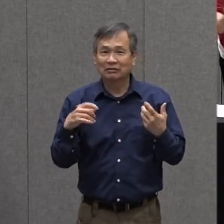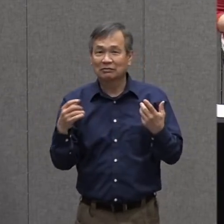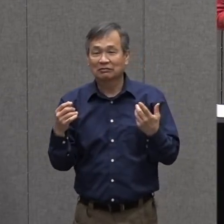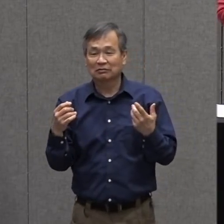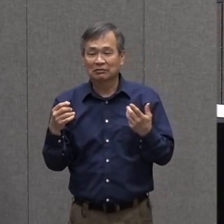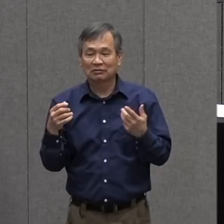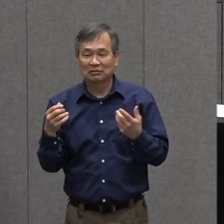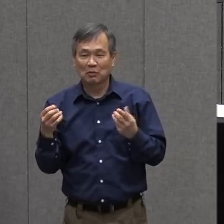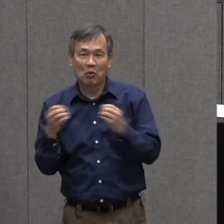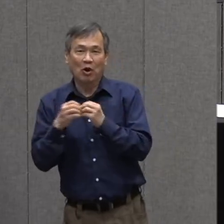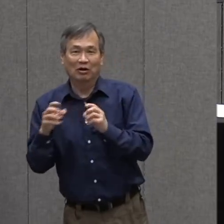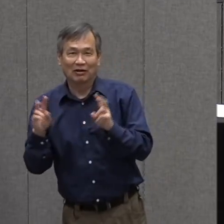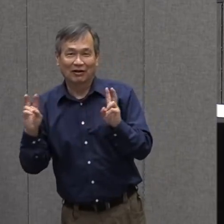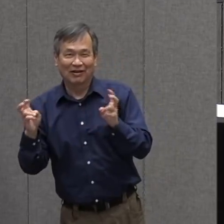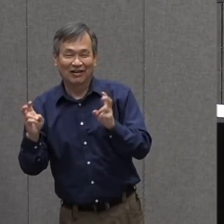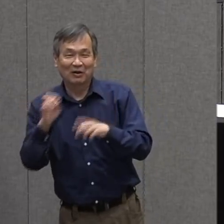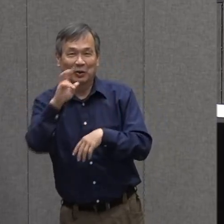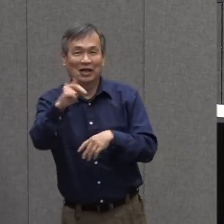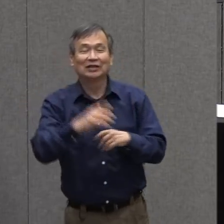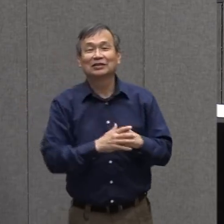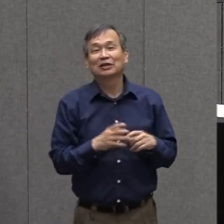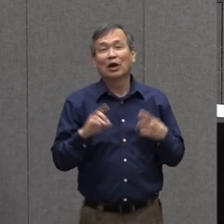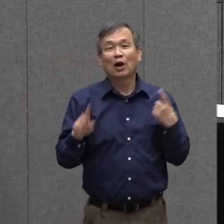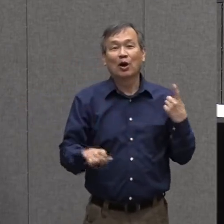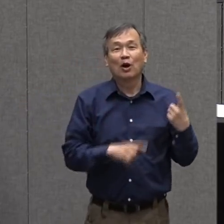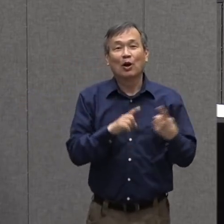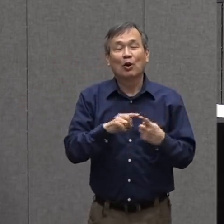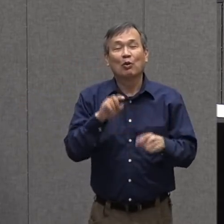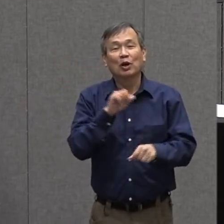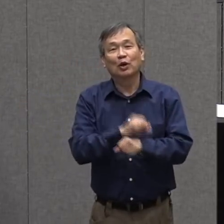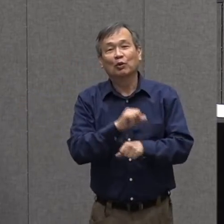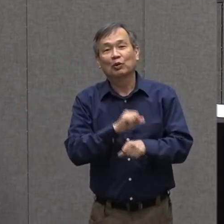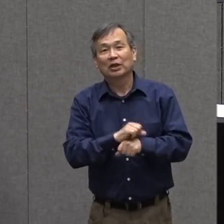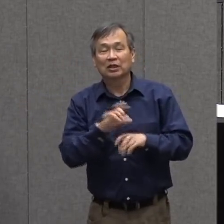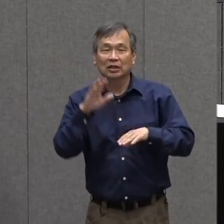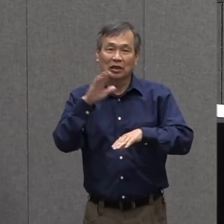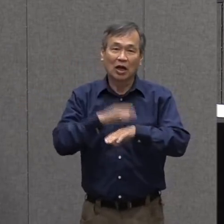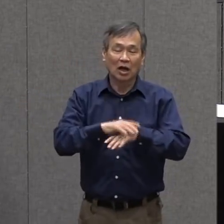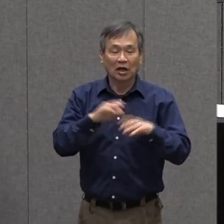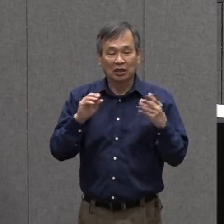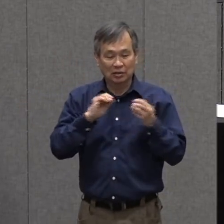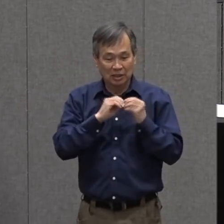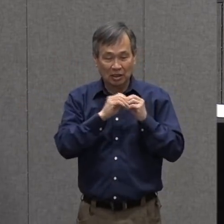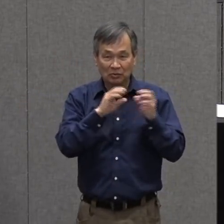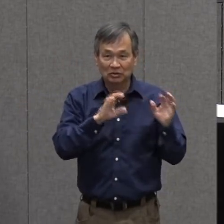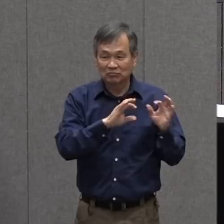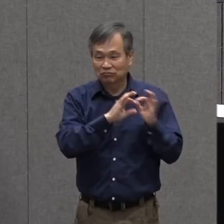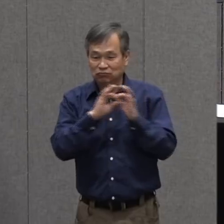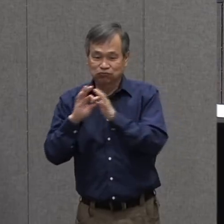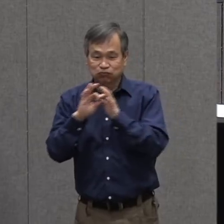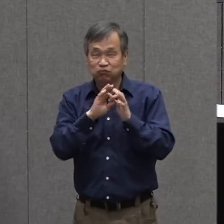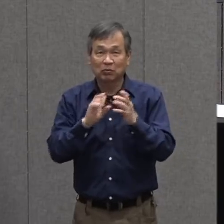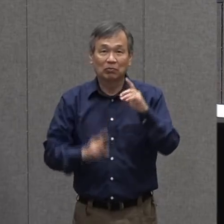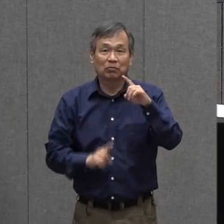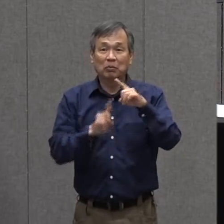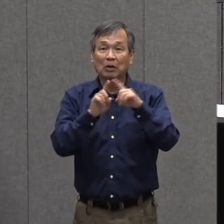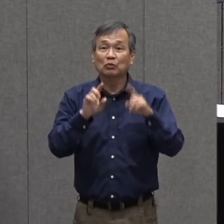Okay? So when we're working on our combinations to 20 I've gotten a few items that I could find